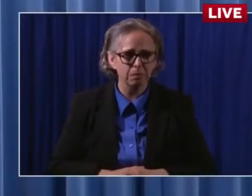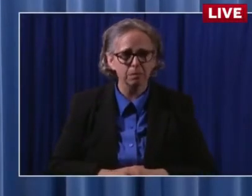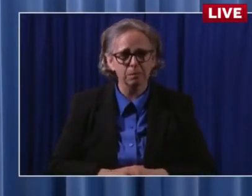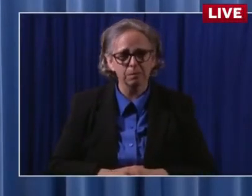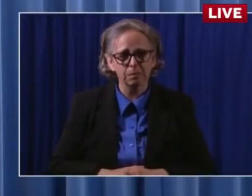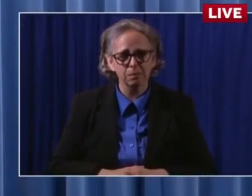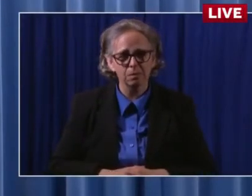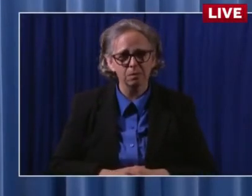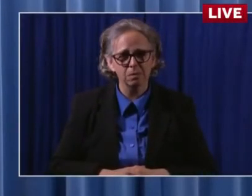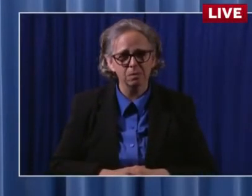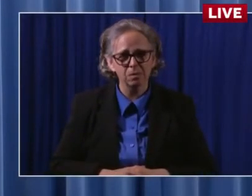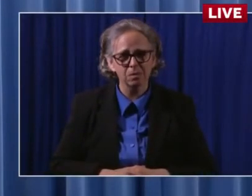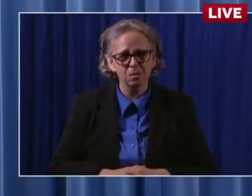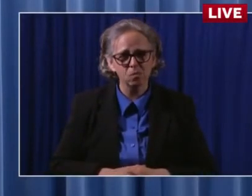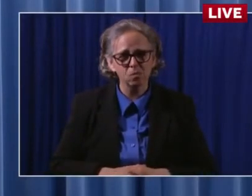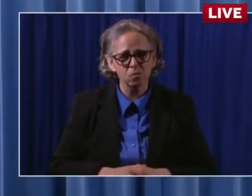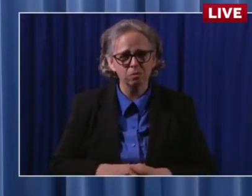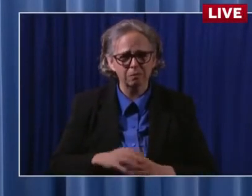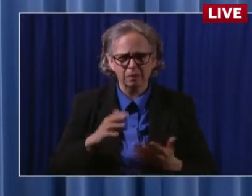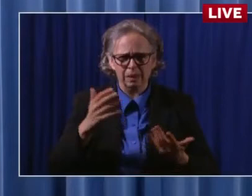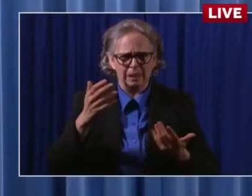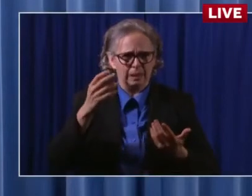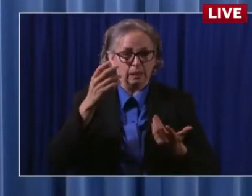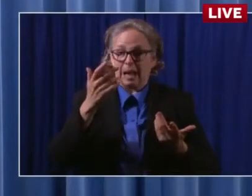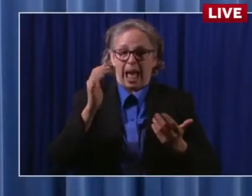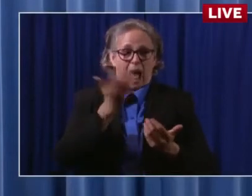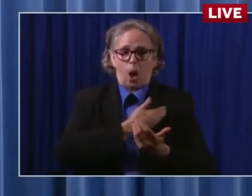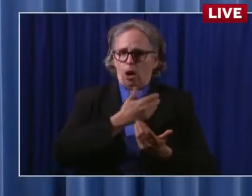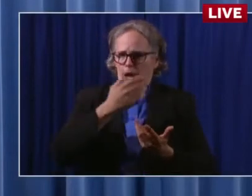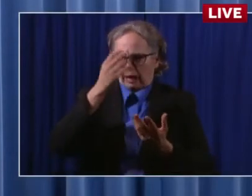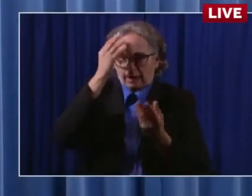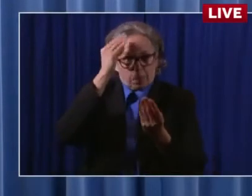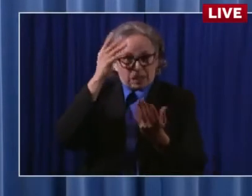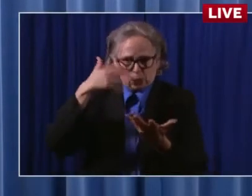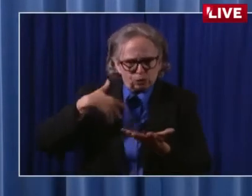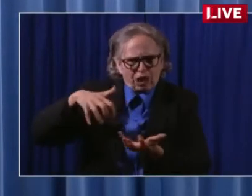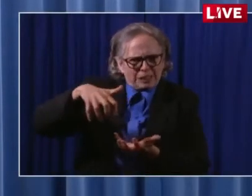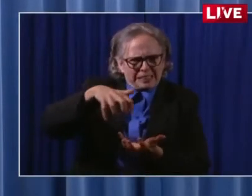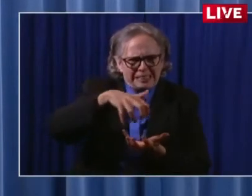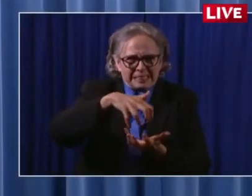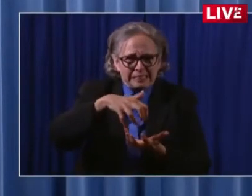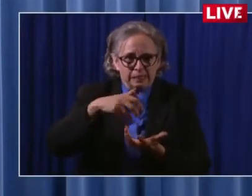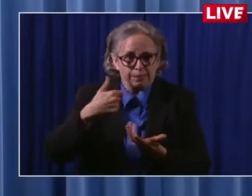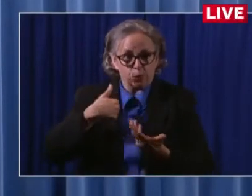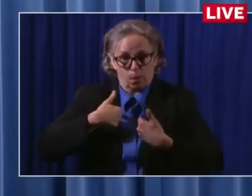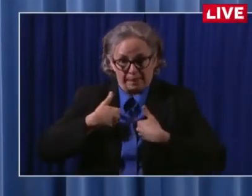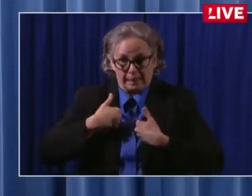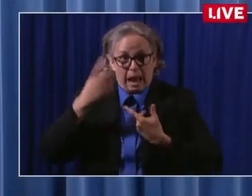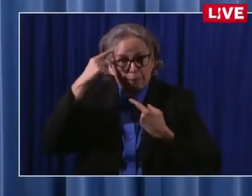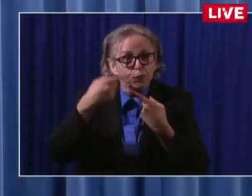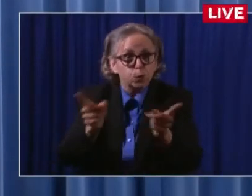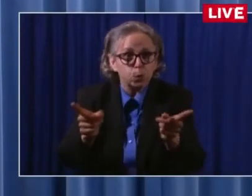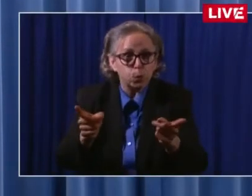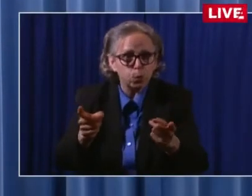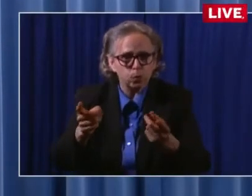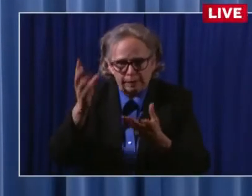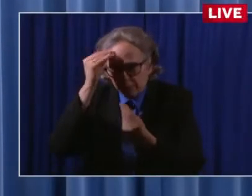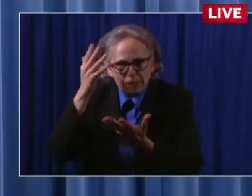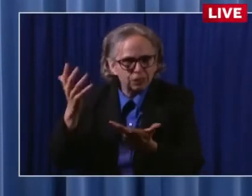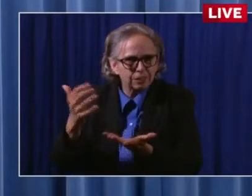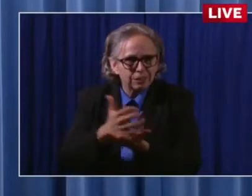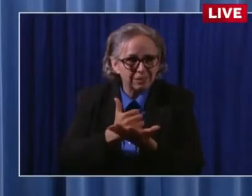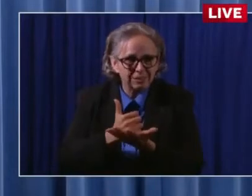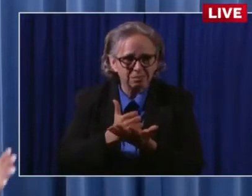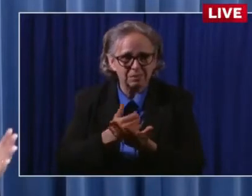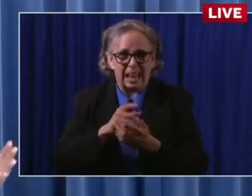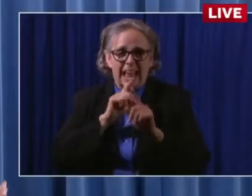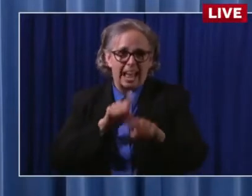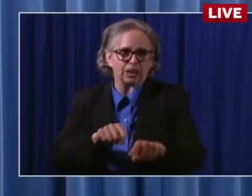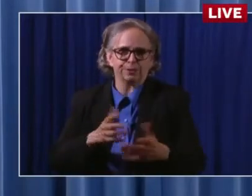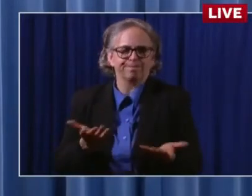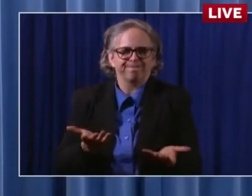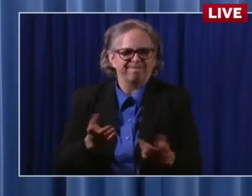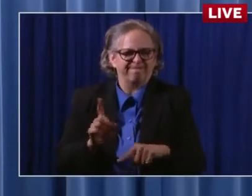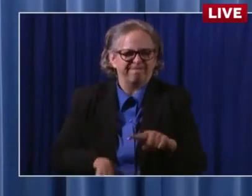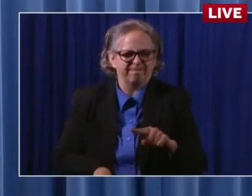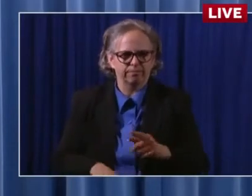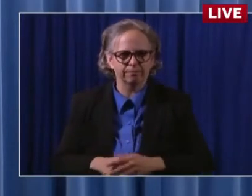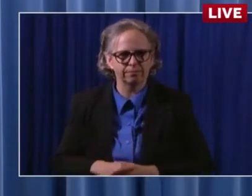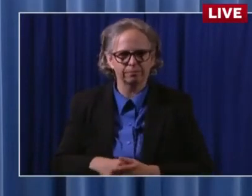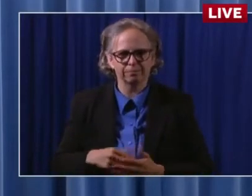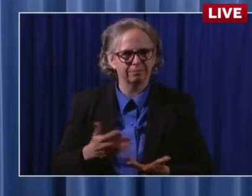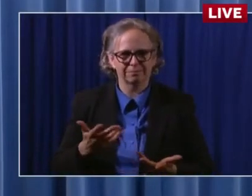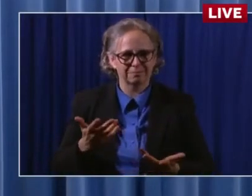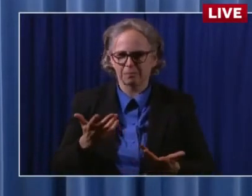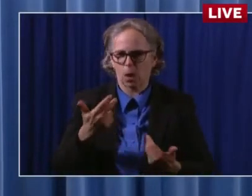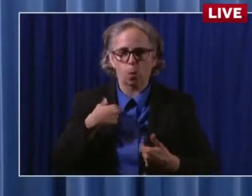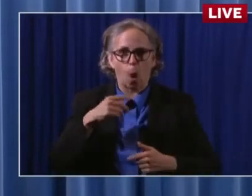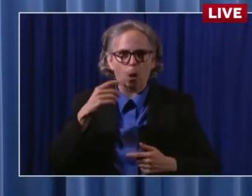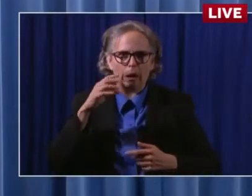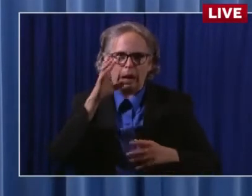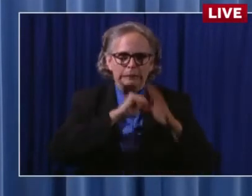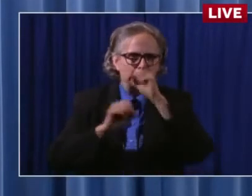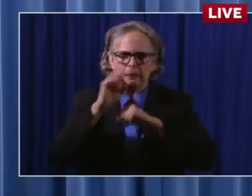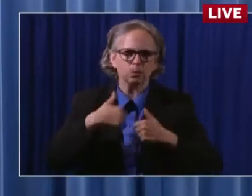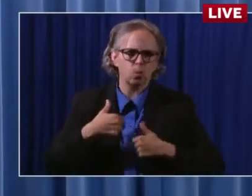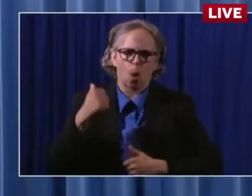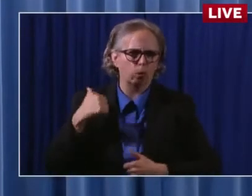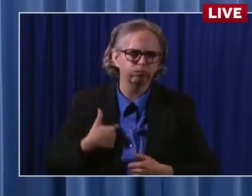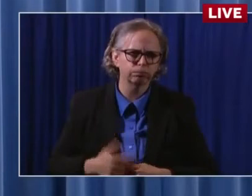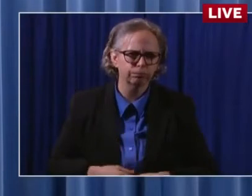SO TRYING TO -- AND WE ARE TRYING TO GET BETTER DATA FOR ME AND FOR YOU SO THAT WE CAN SHARE THAT, SO I CANNOT ANSWER THAT QUESTION.